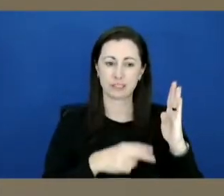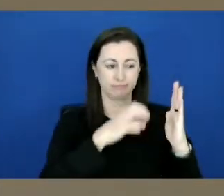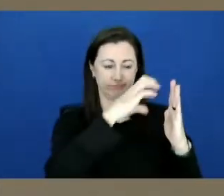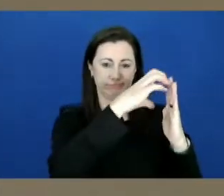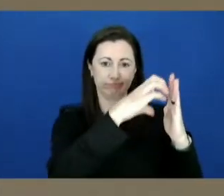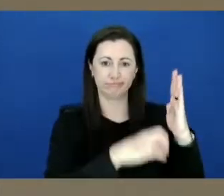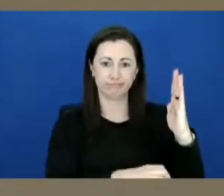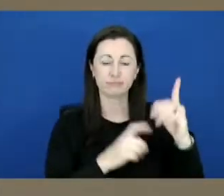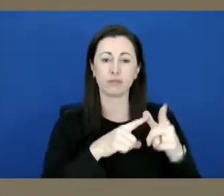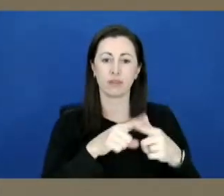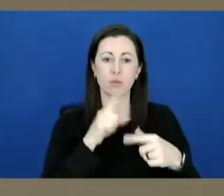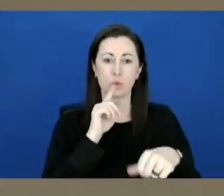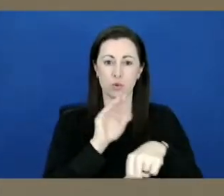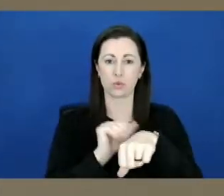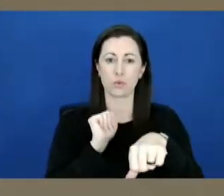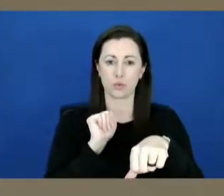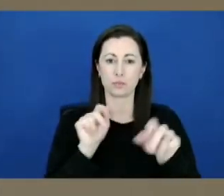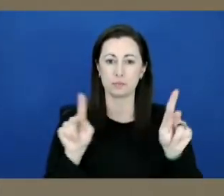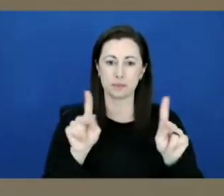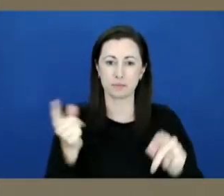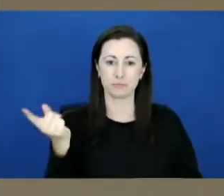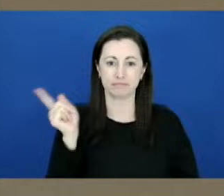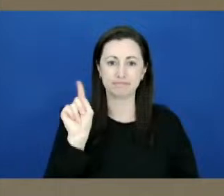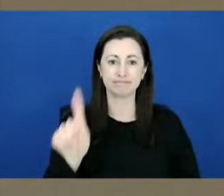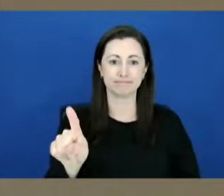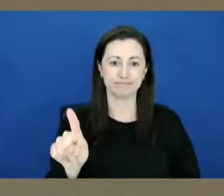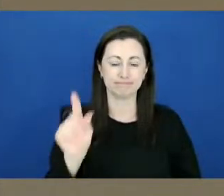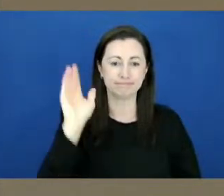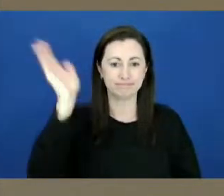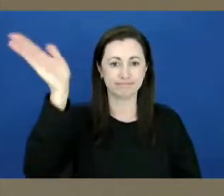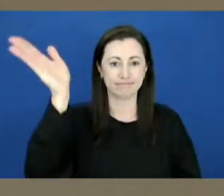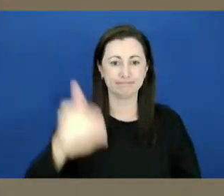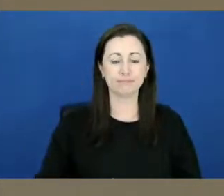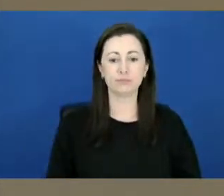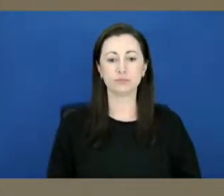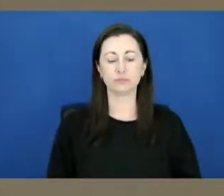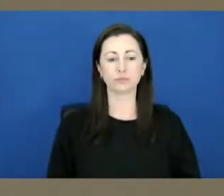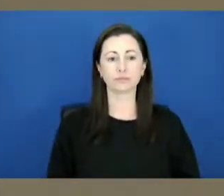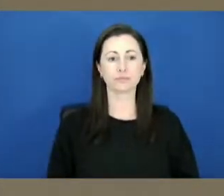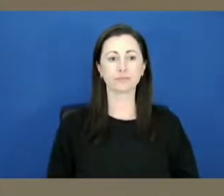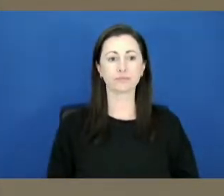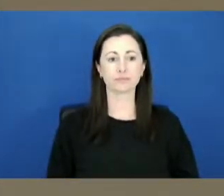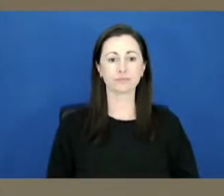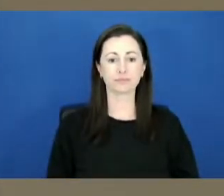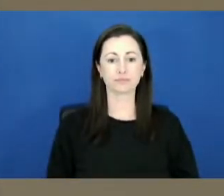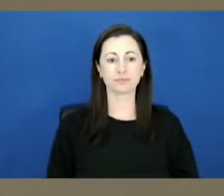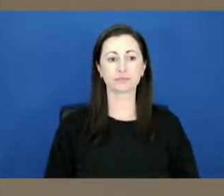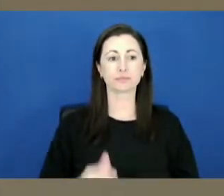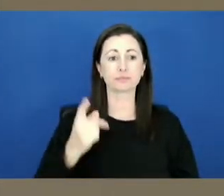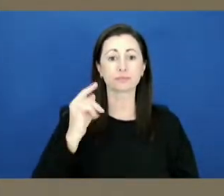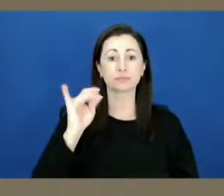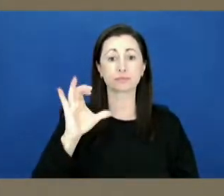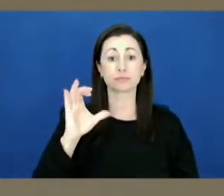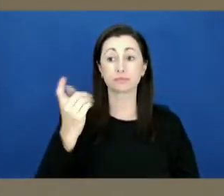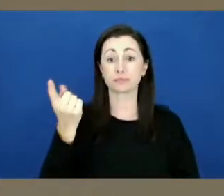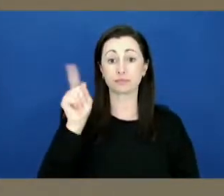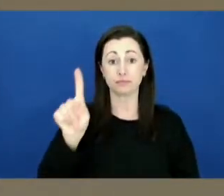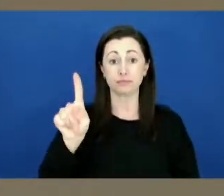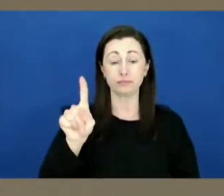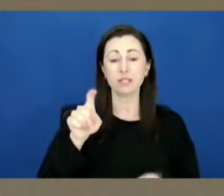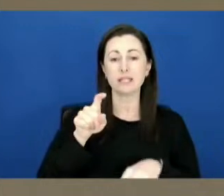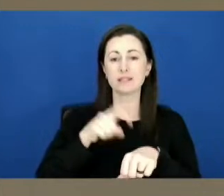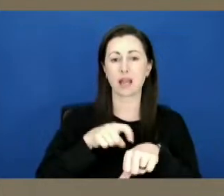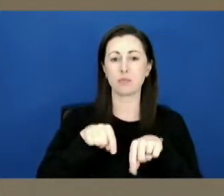DO HAVE TO READ A RATHER LENGTHY